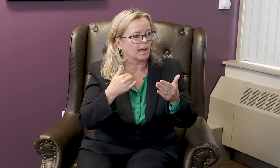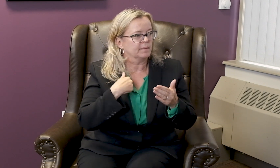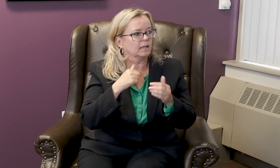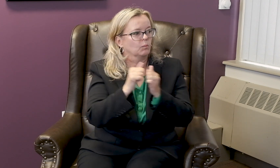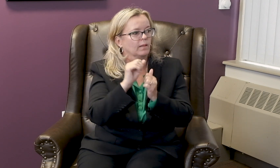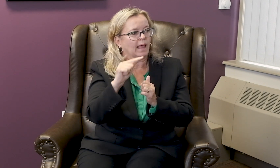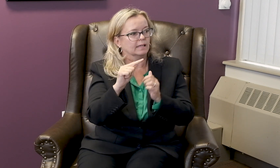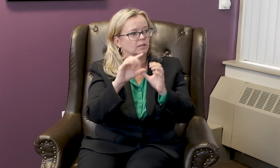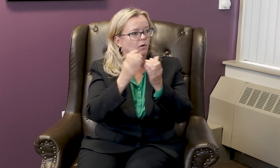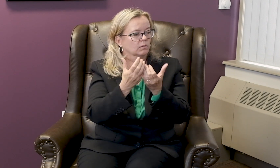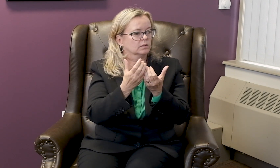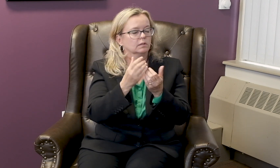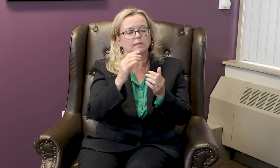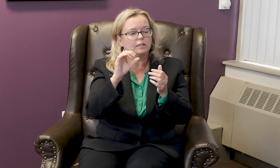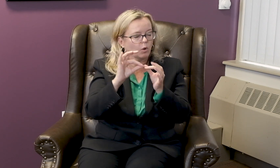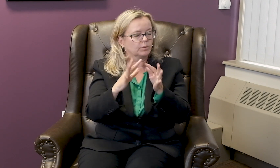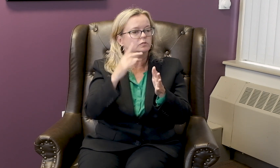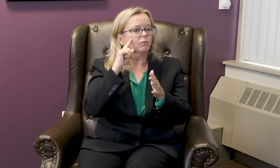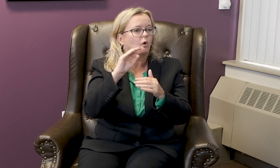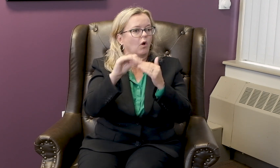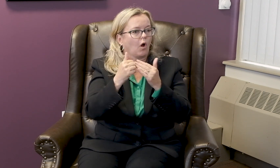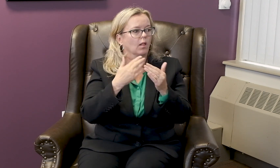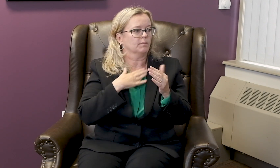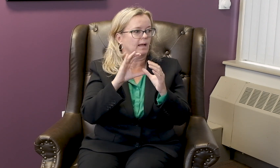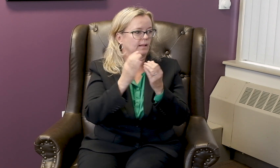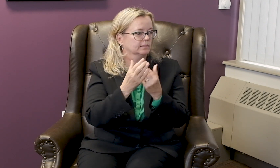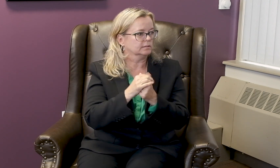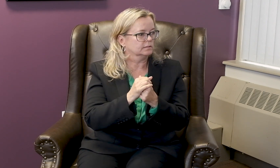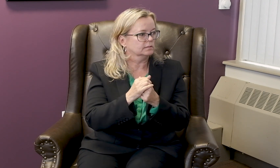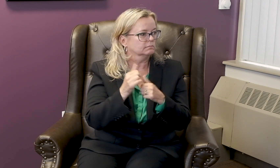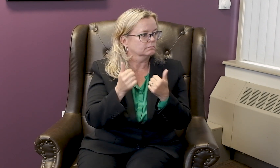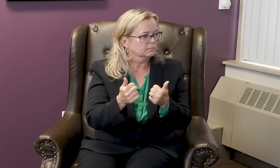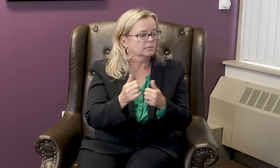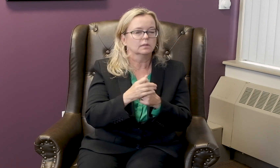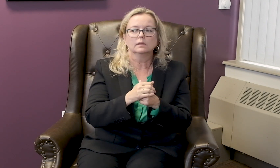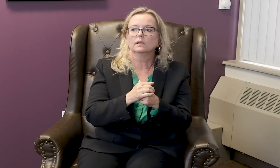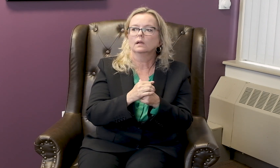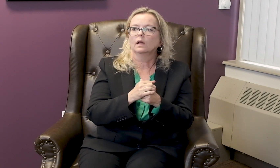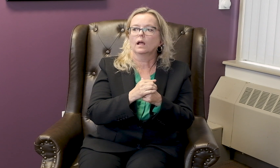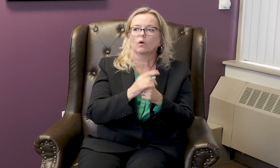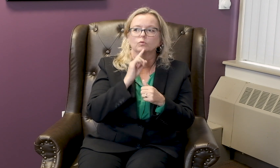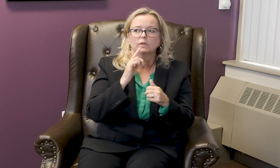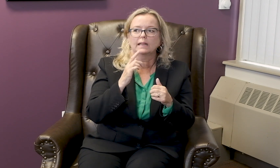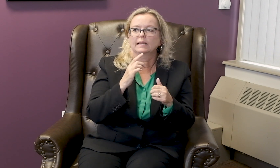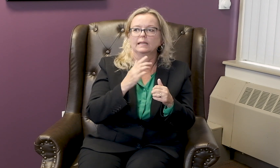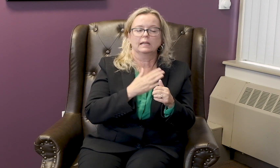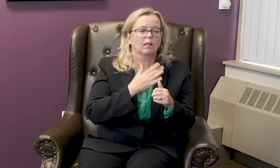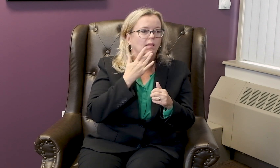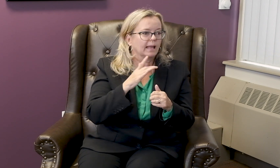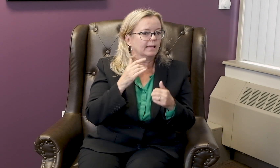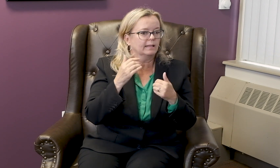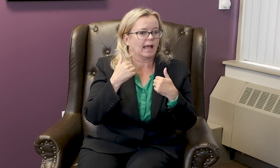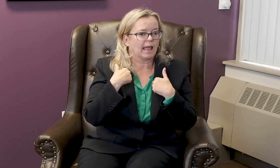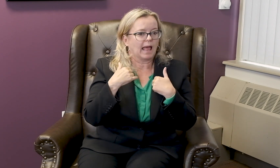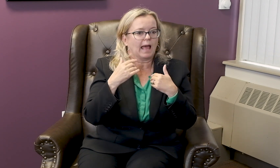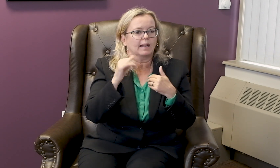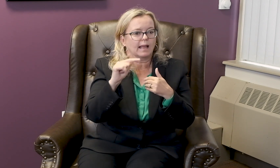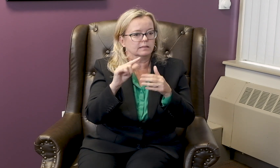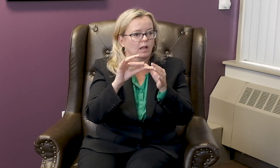for all of my collegiate courses. I was incredibly fortunate to have both interpreters and notetakers